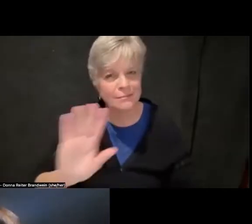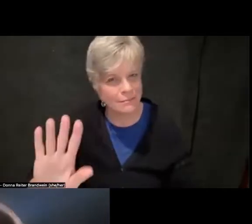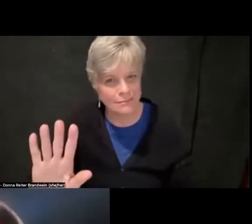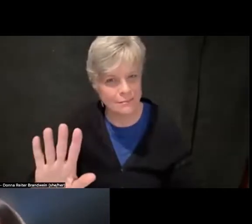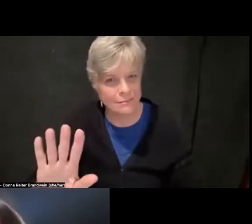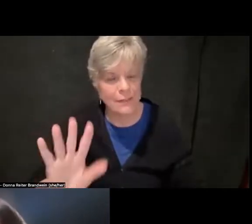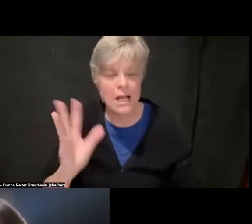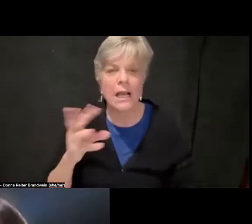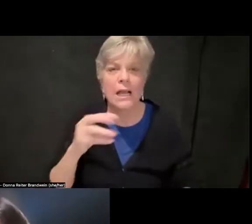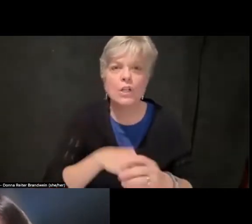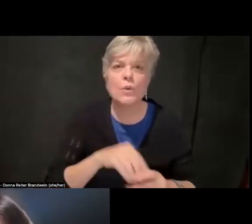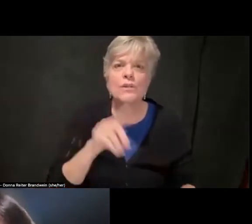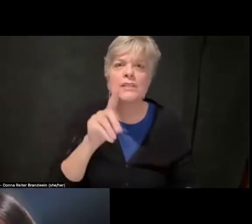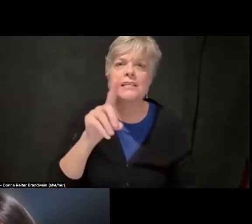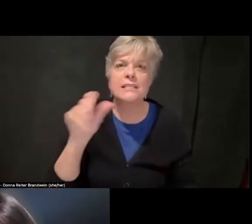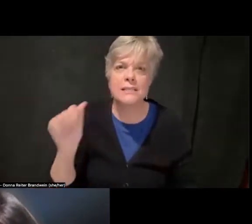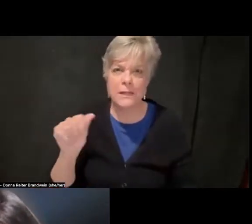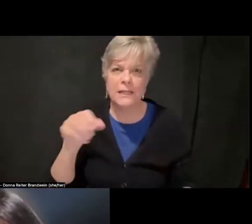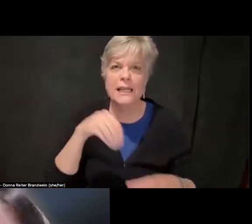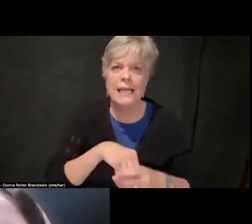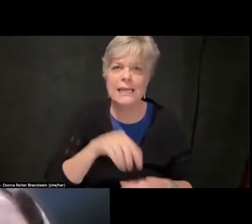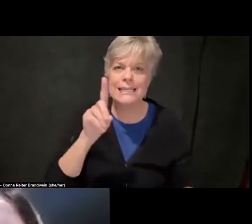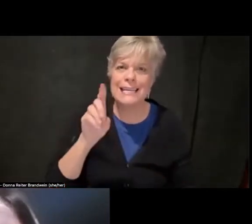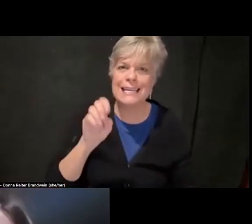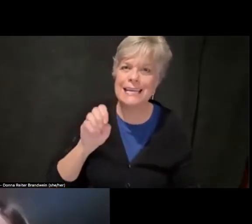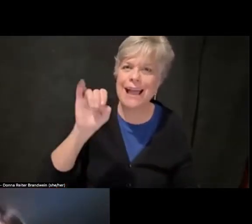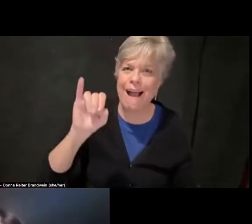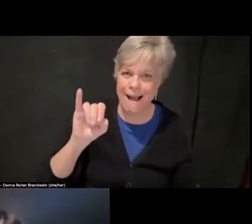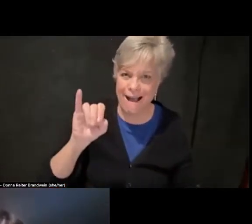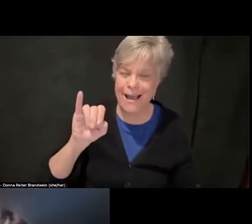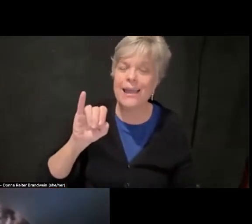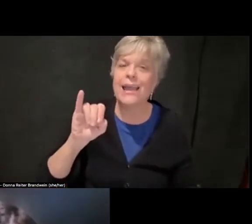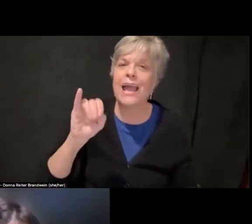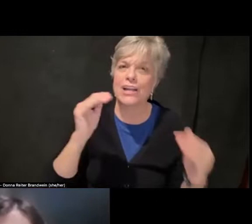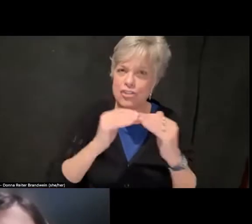and social justice conversations without tokenizing.